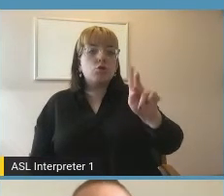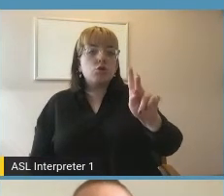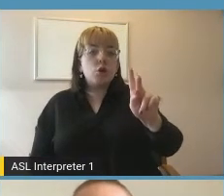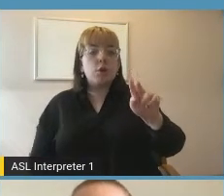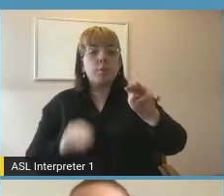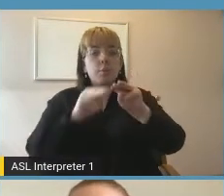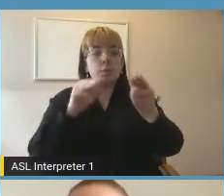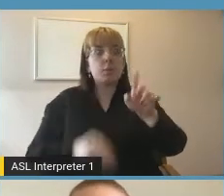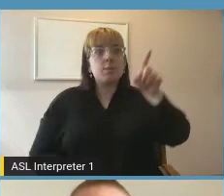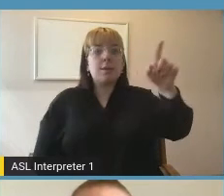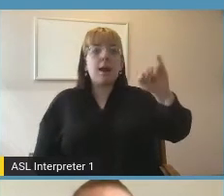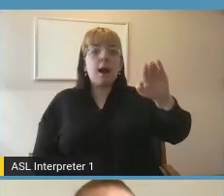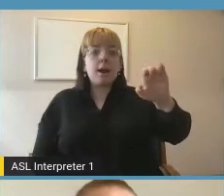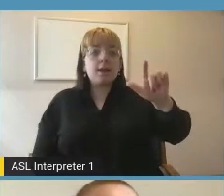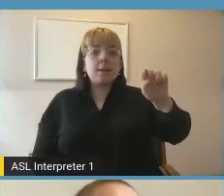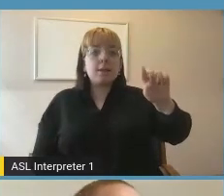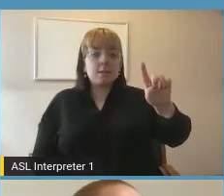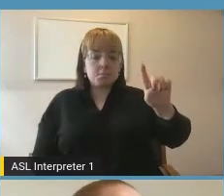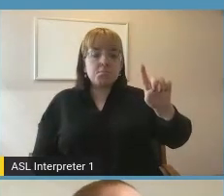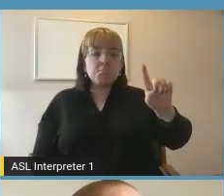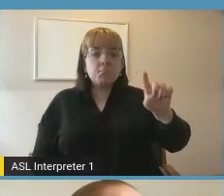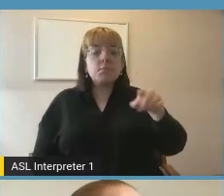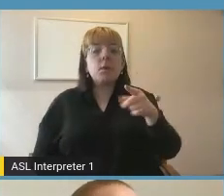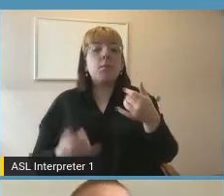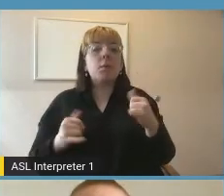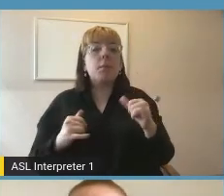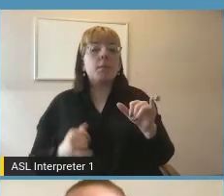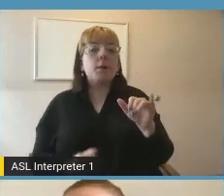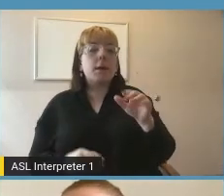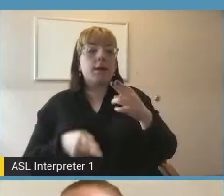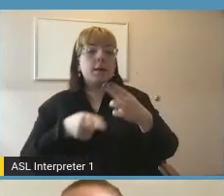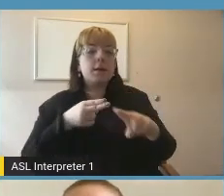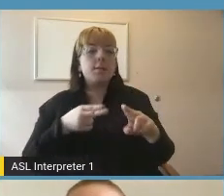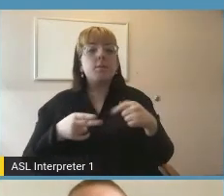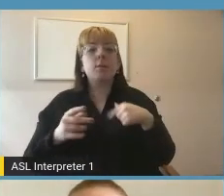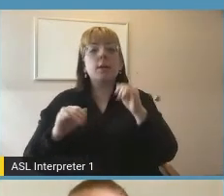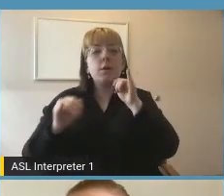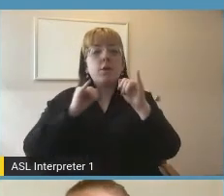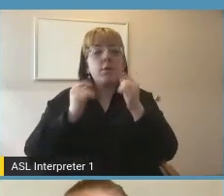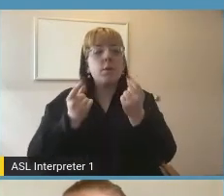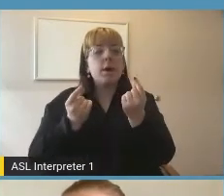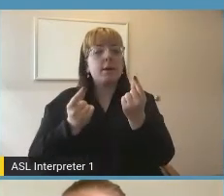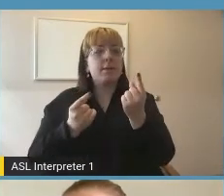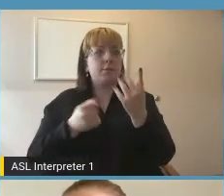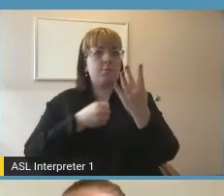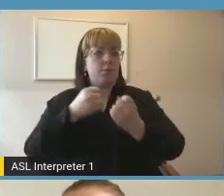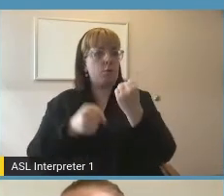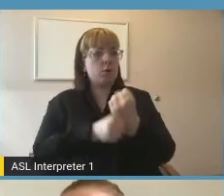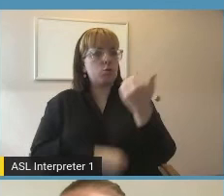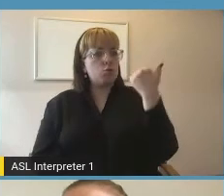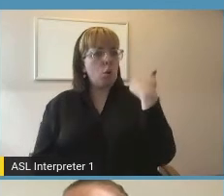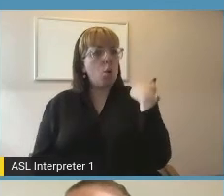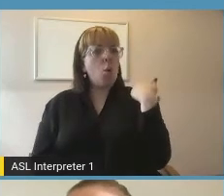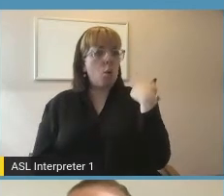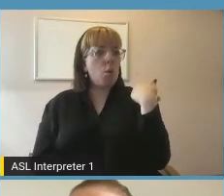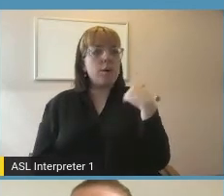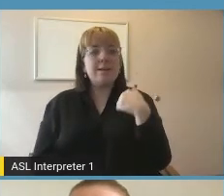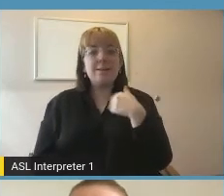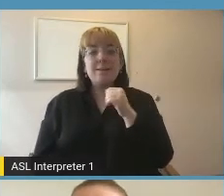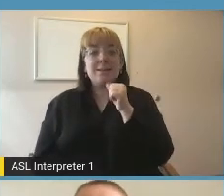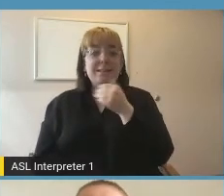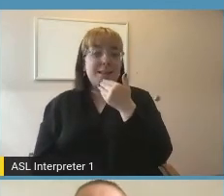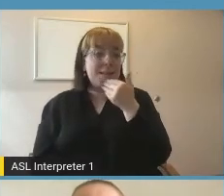play this clip. This is an interview I did four years ago. It's not the best audio quality